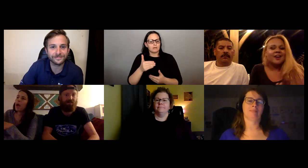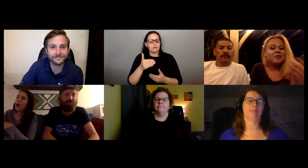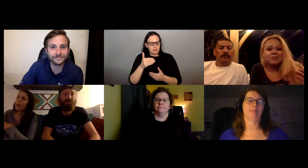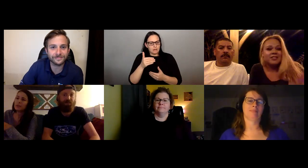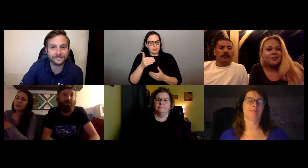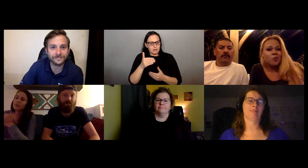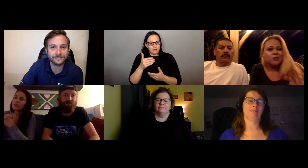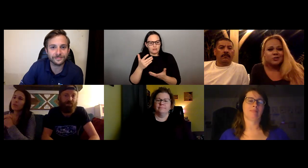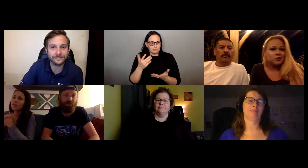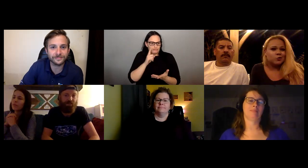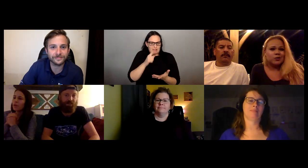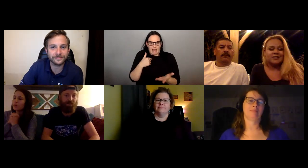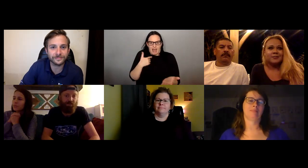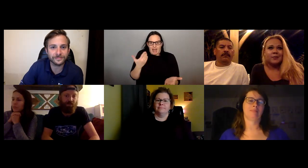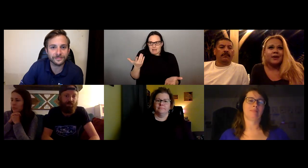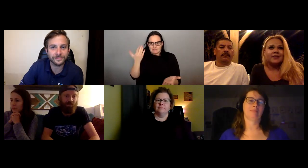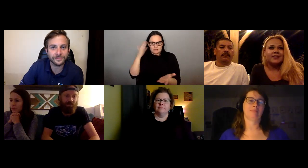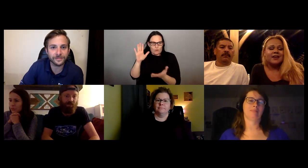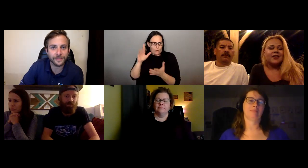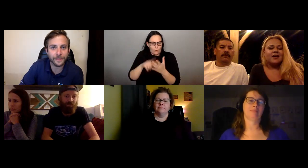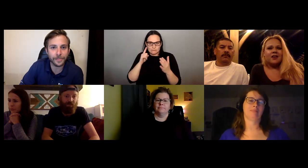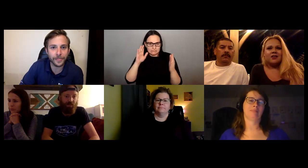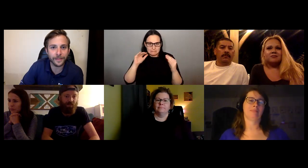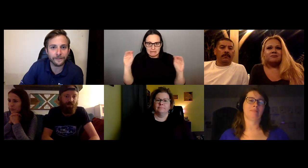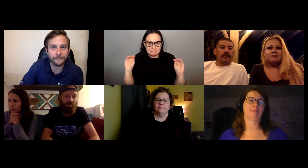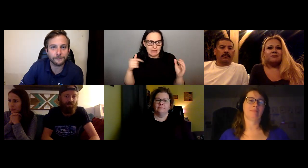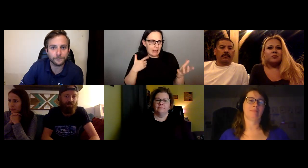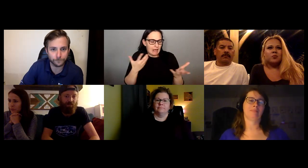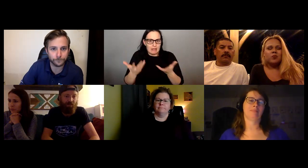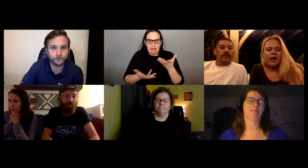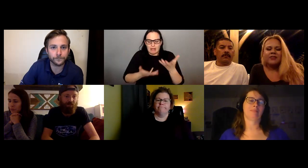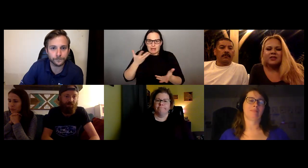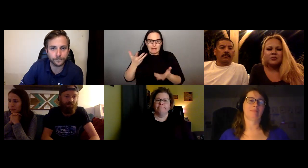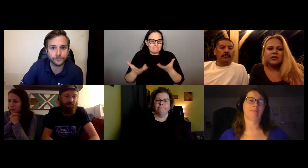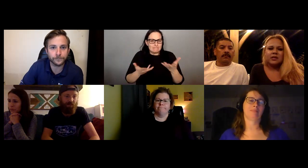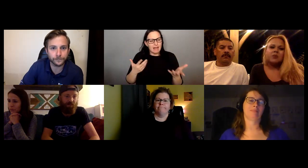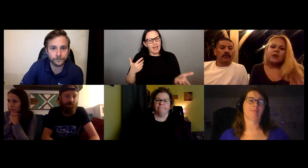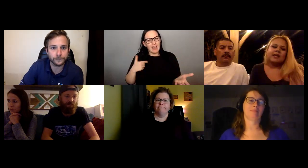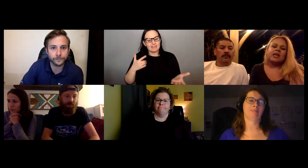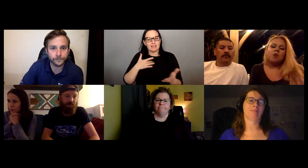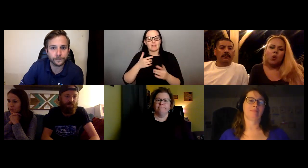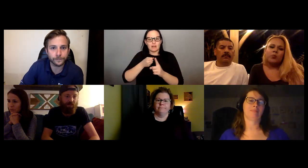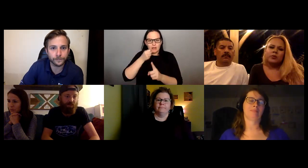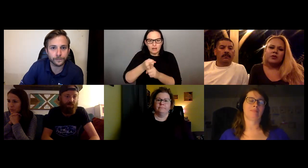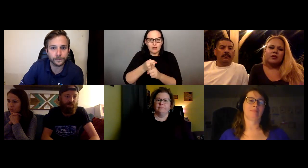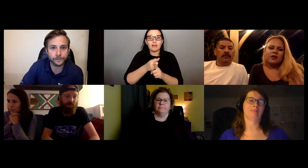really didn't know what to expect um i think it really hit me when i came